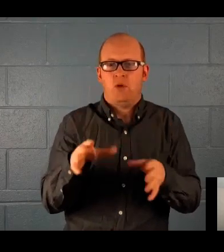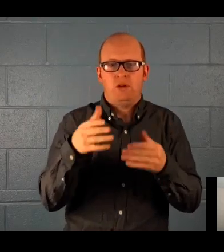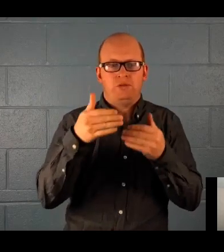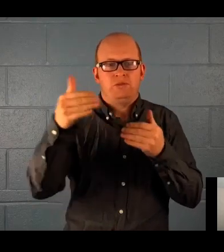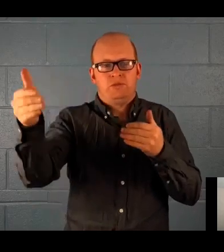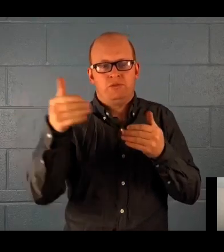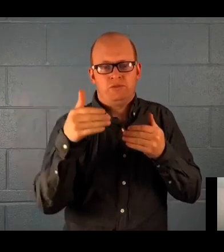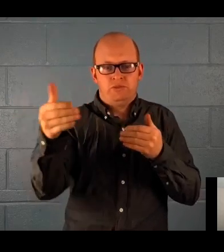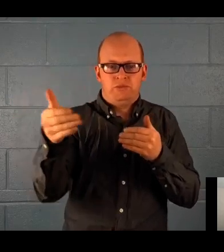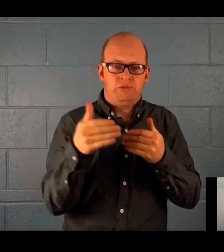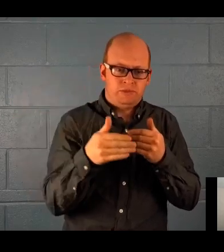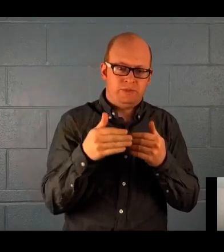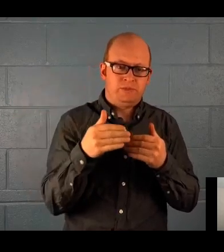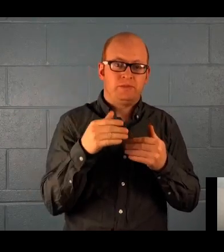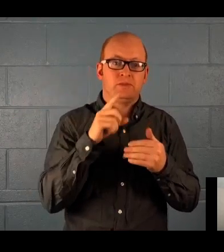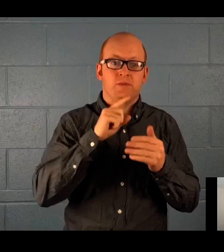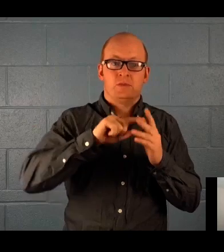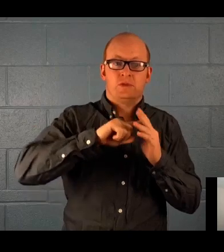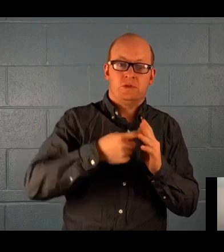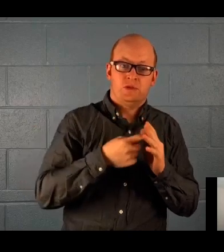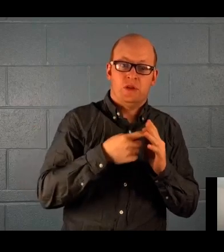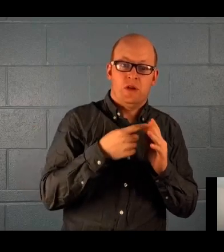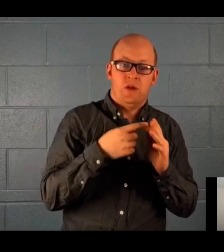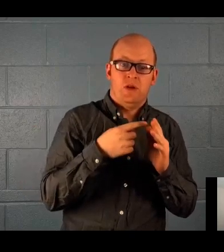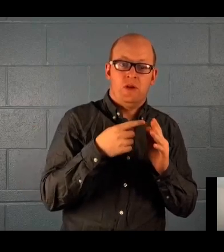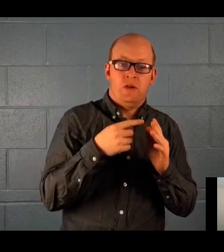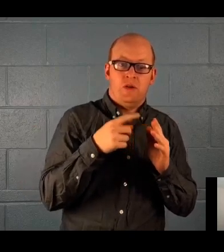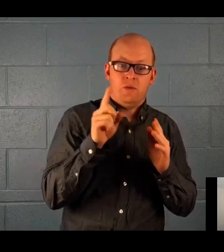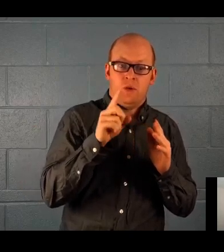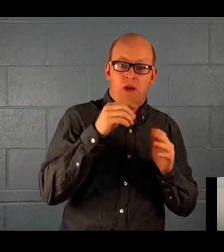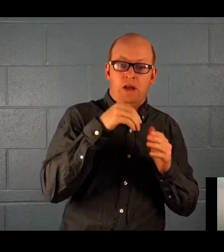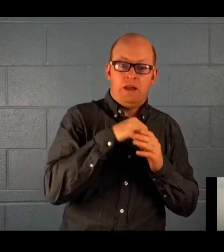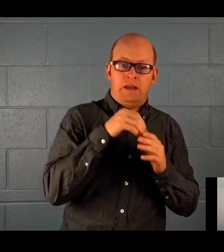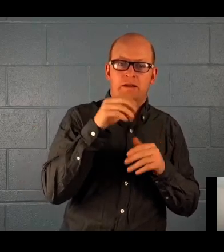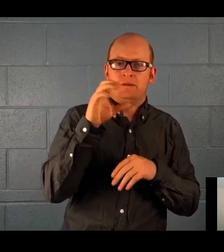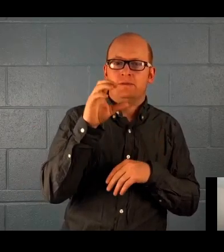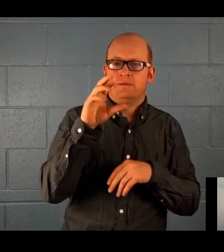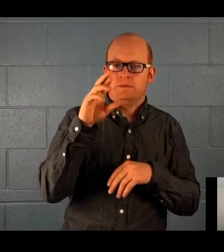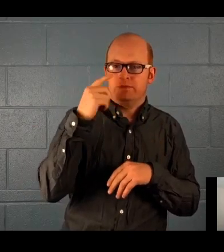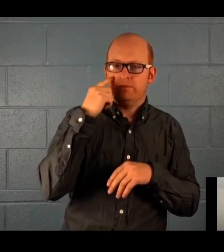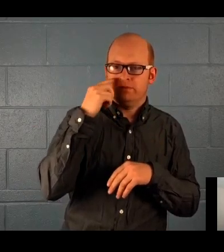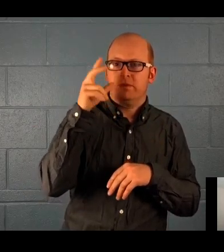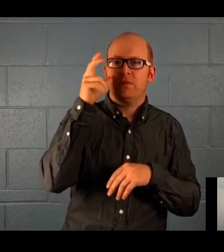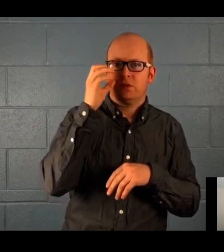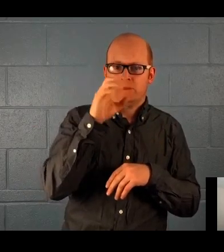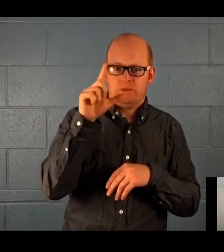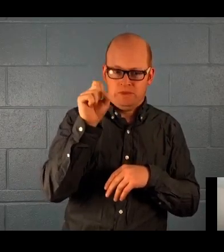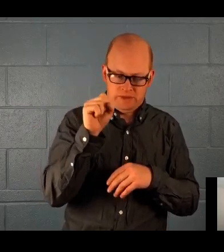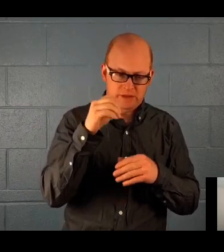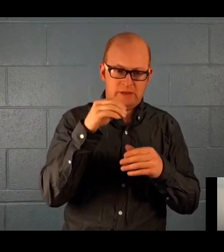showed that the initial site of the disease in USH1b is the photoreceptor cells of the retina.